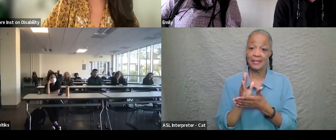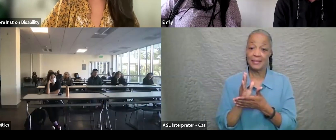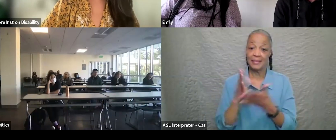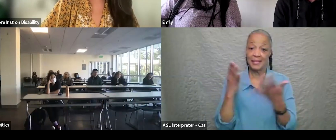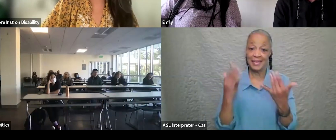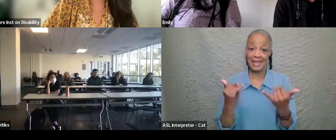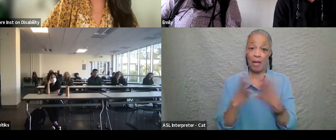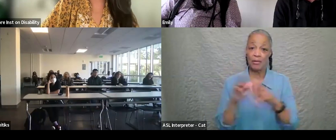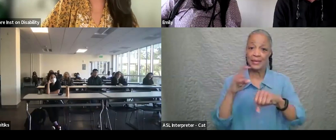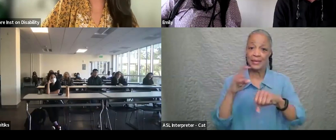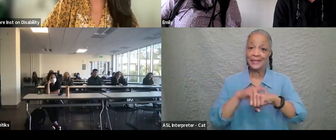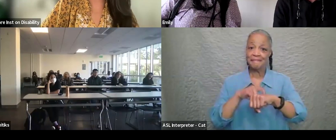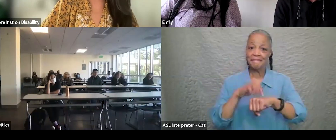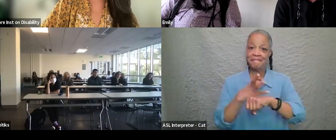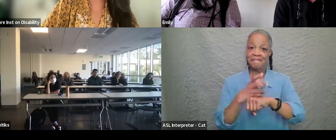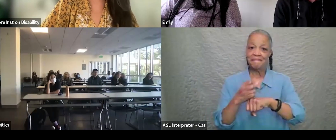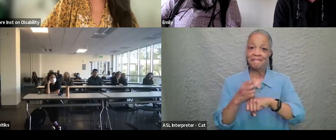Thank you for all of your questions, everyone.